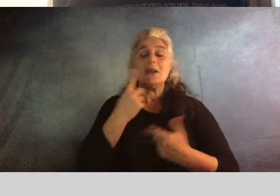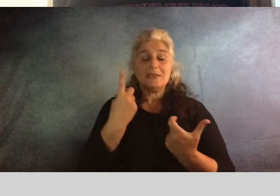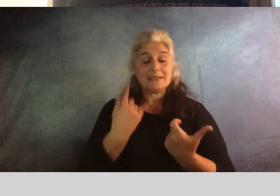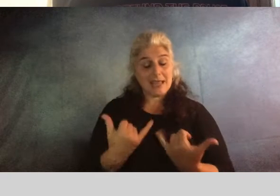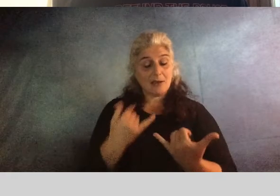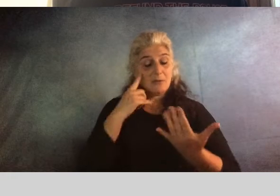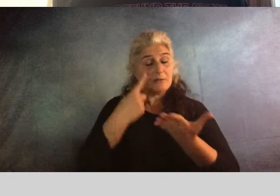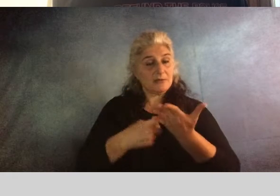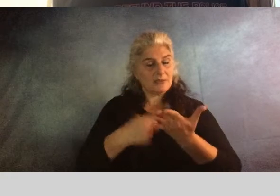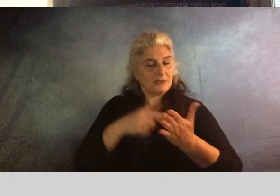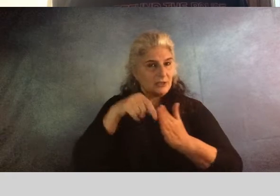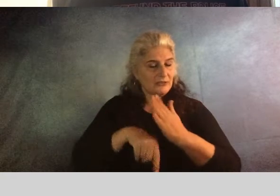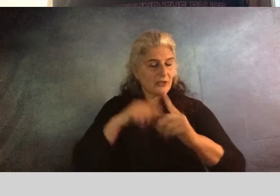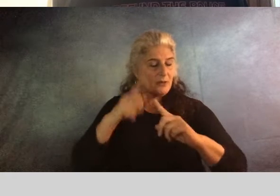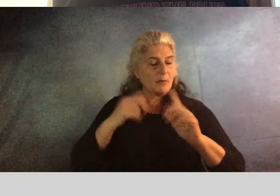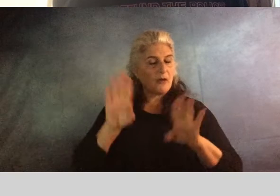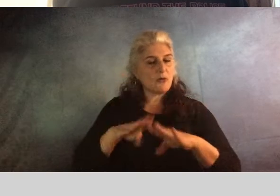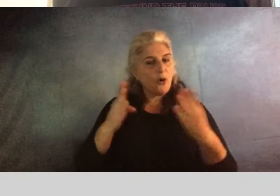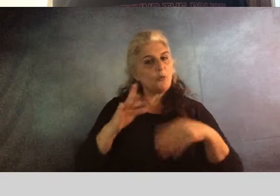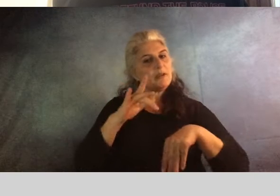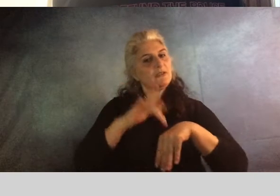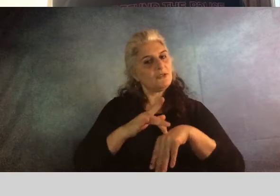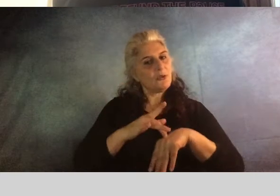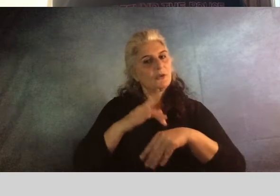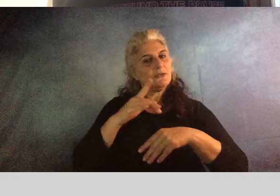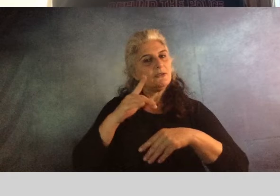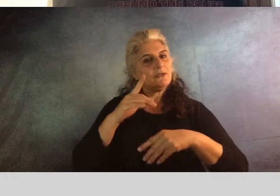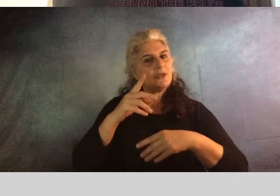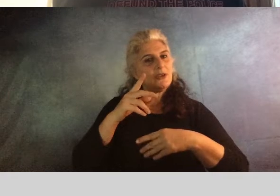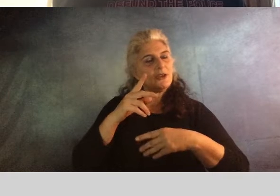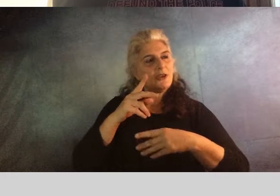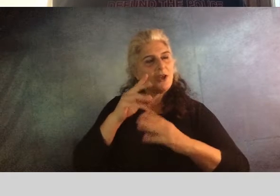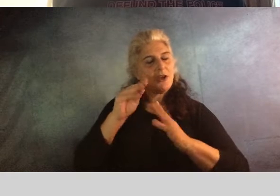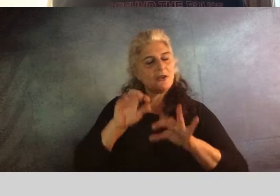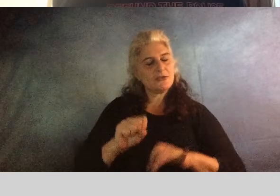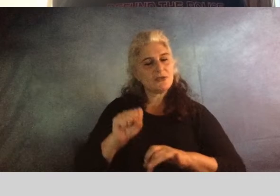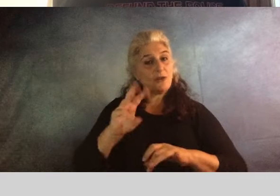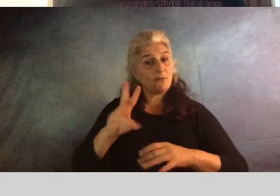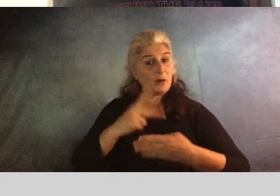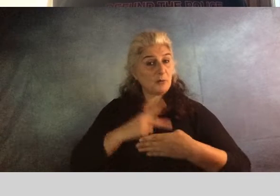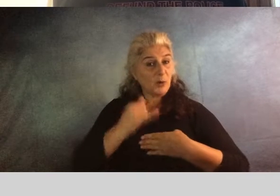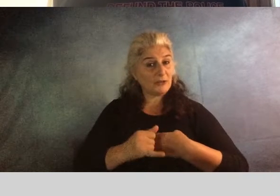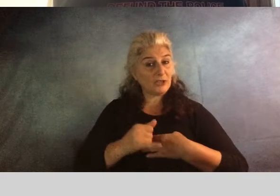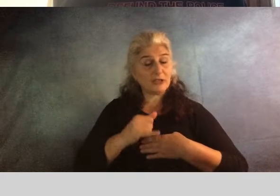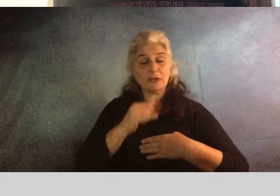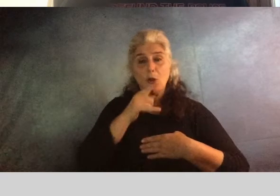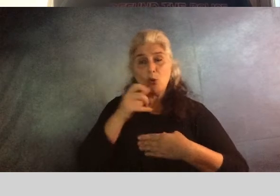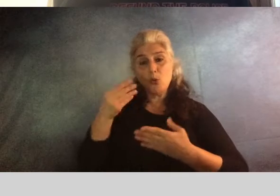free, open source software projects in the Python community get funding, who these funders are and what results from this funding.